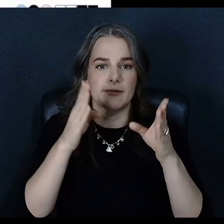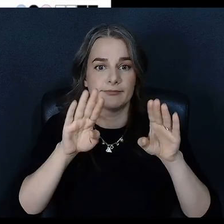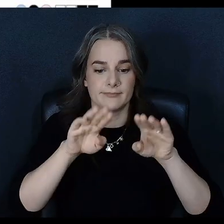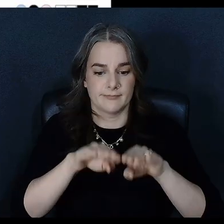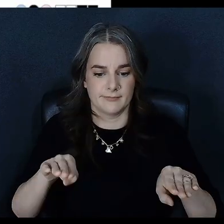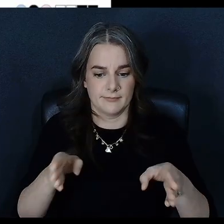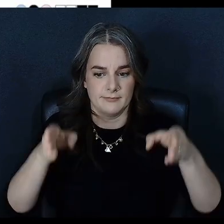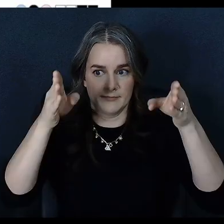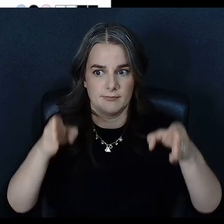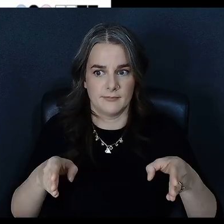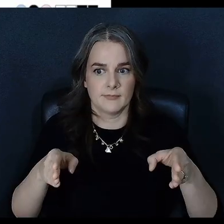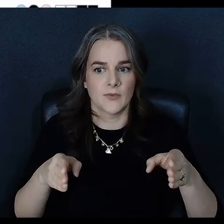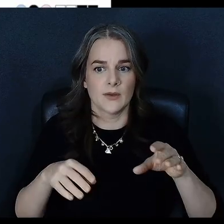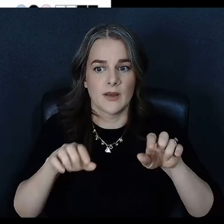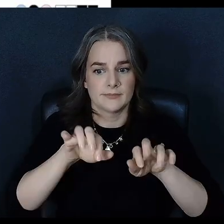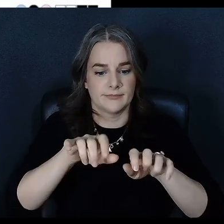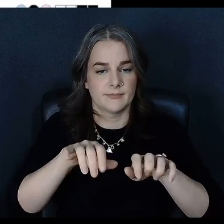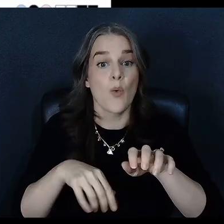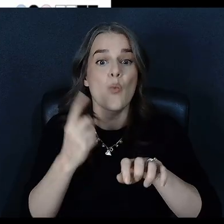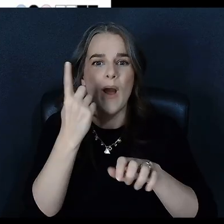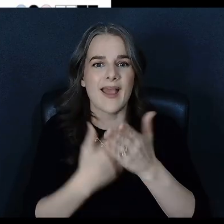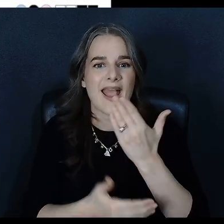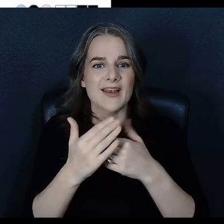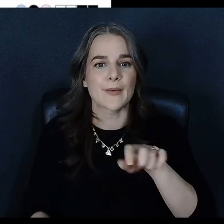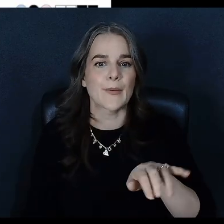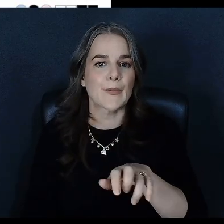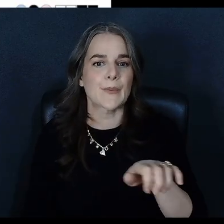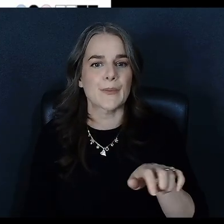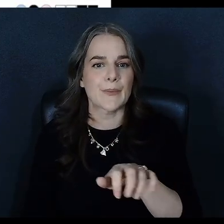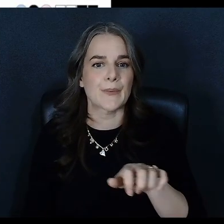It's a different key layout, but the idea is I could place my hand in the center.